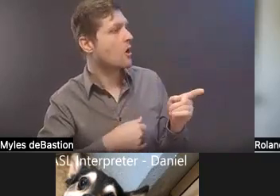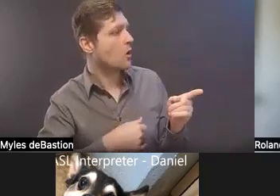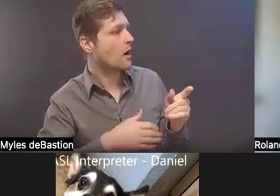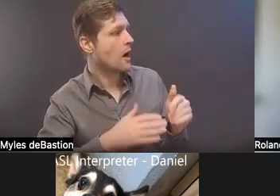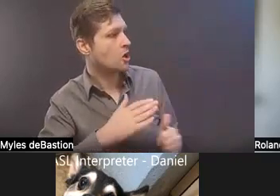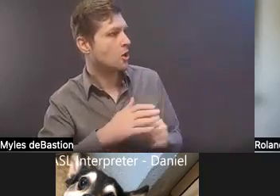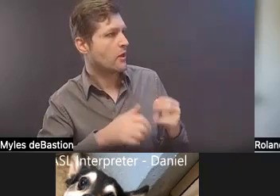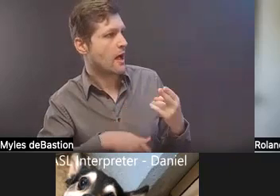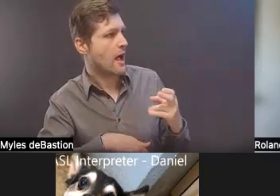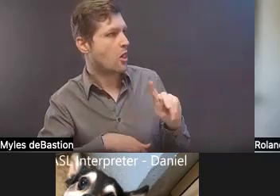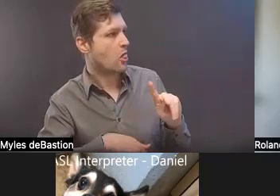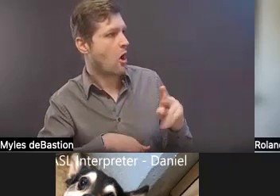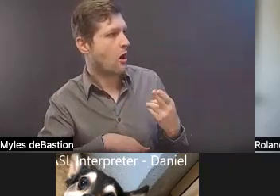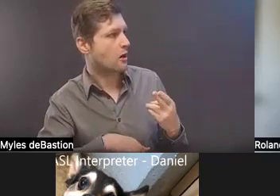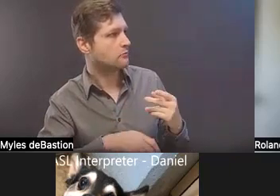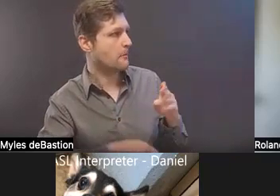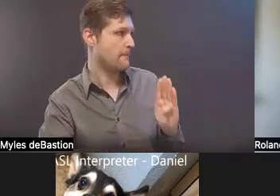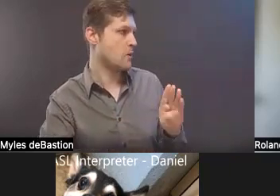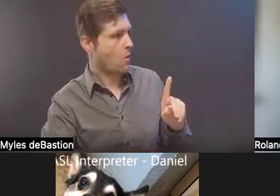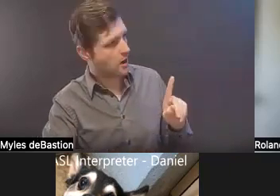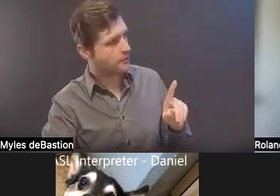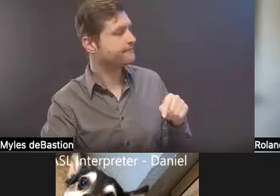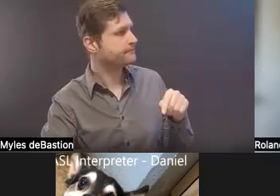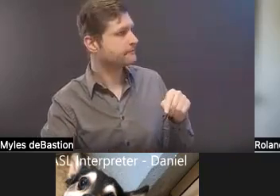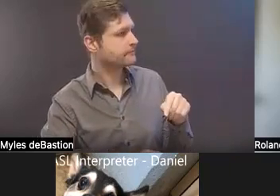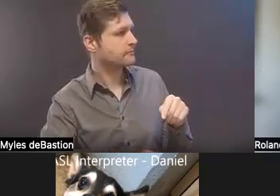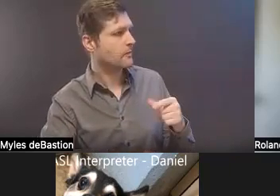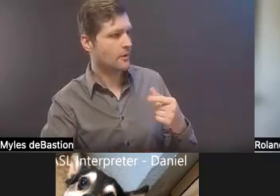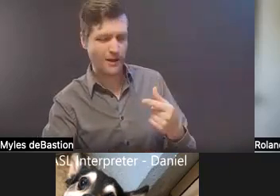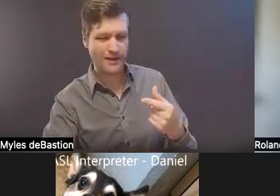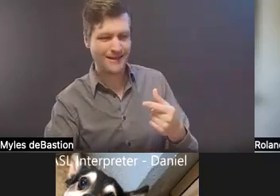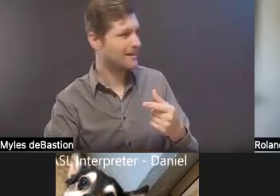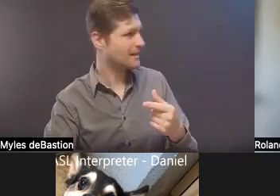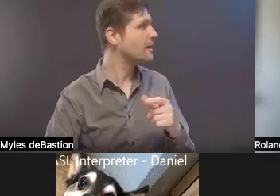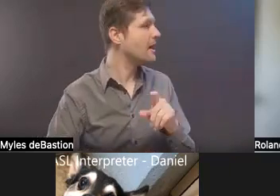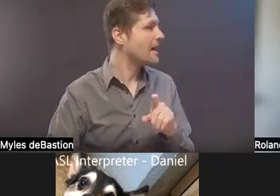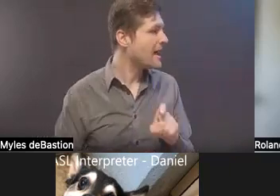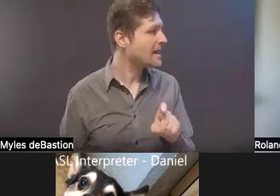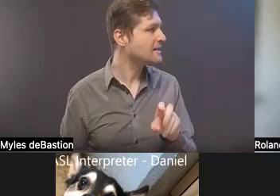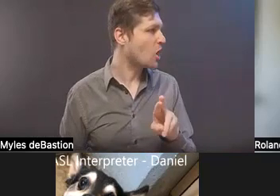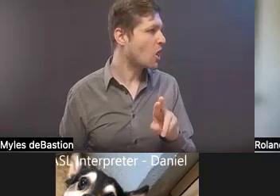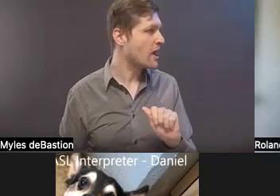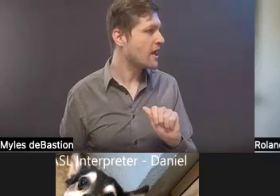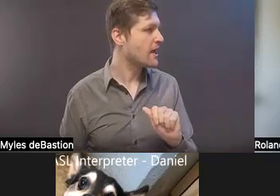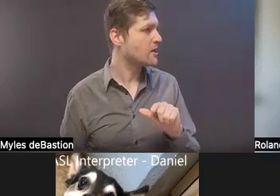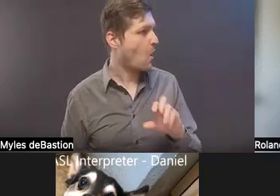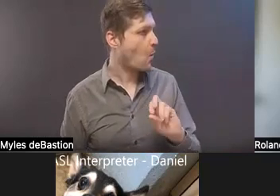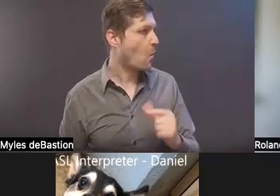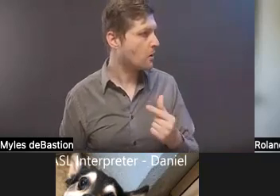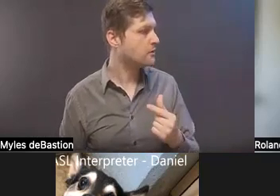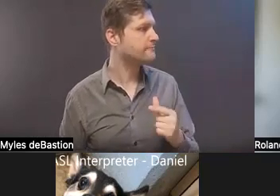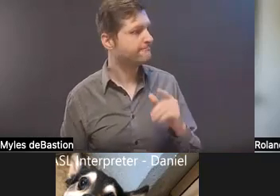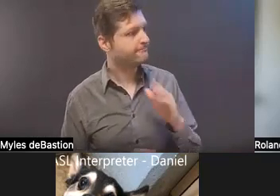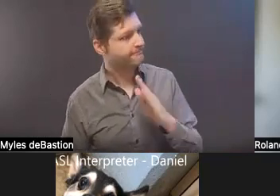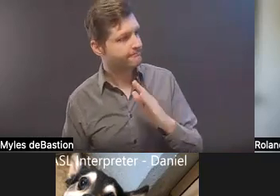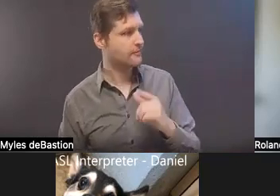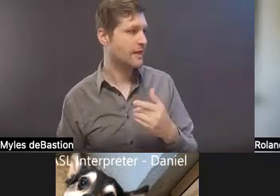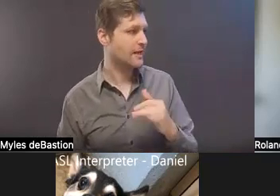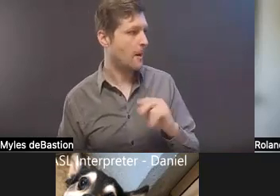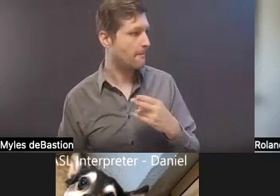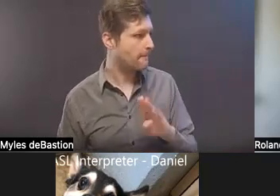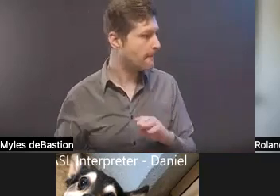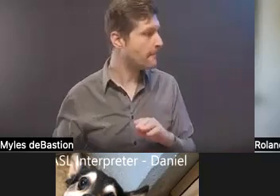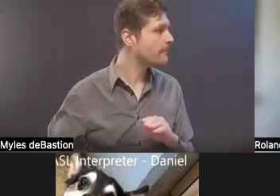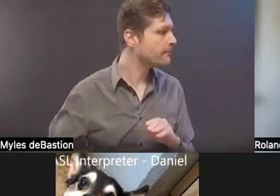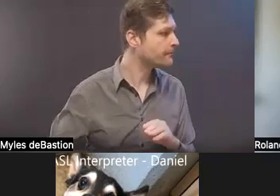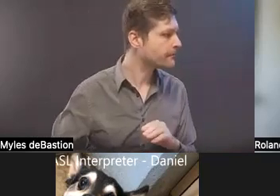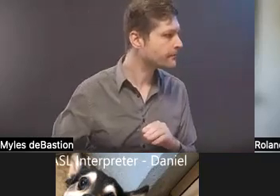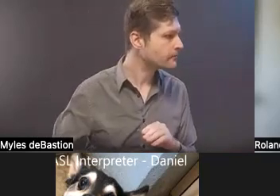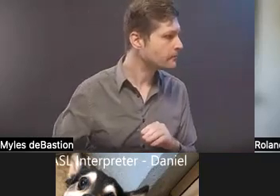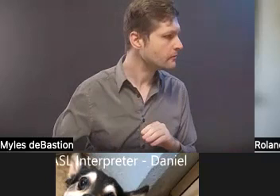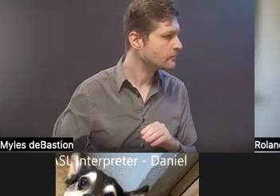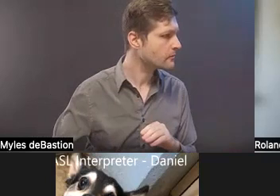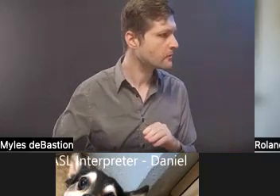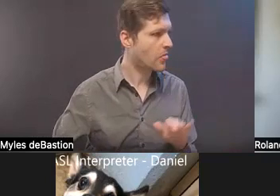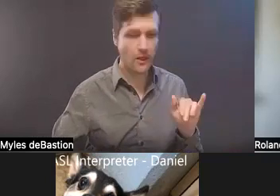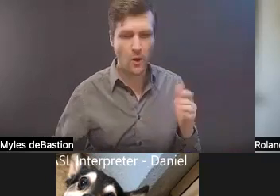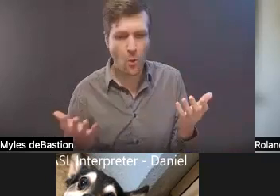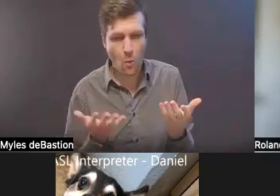now we are talking from the Slack things -- In the B1 Slack channel, the XRA Hackathon --